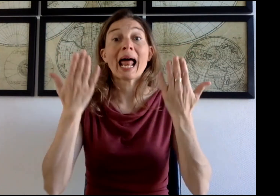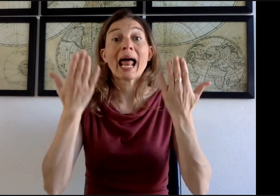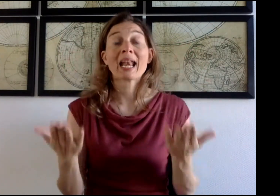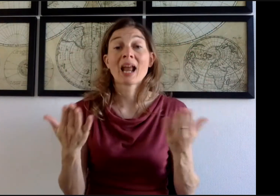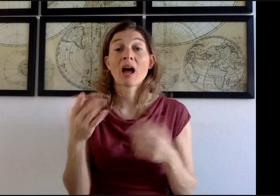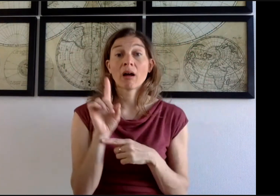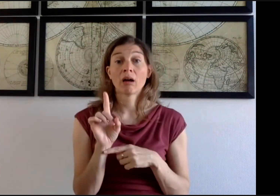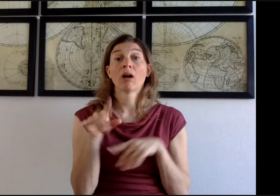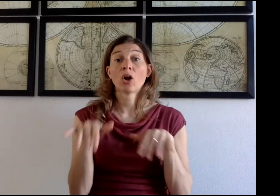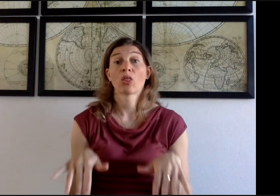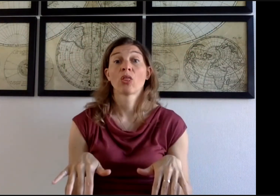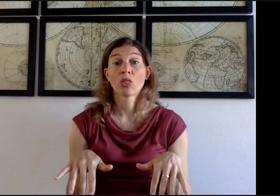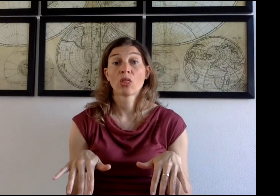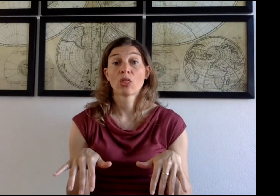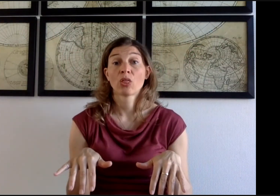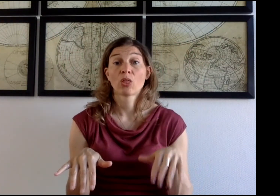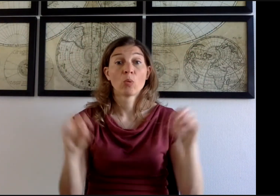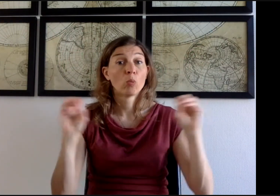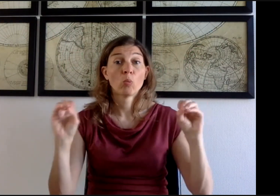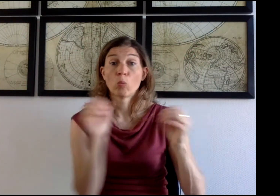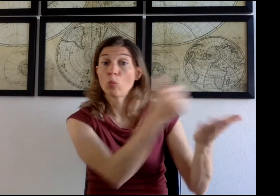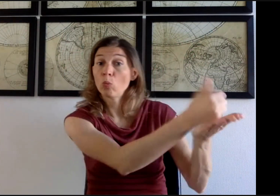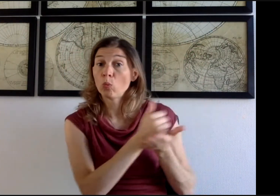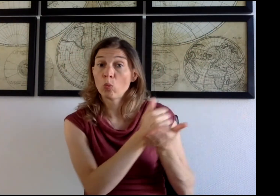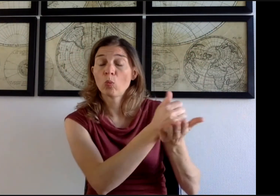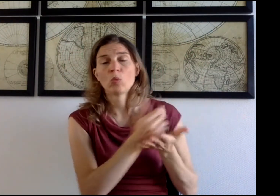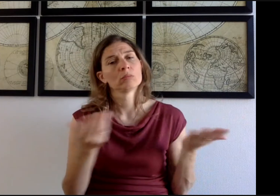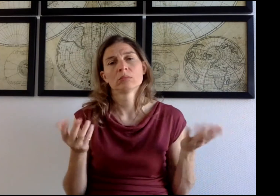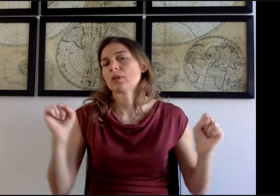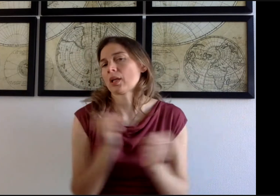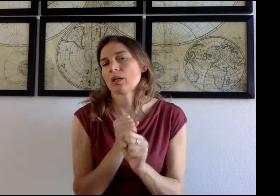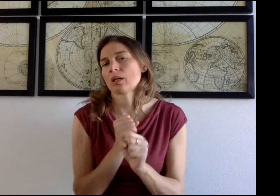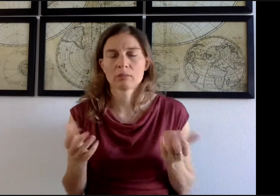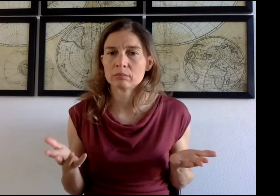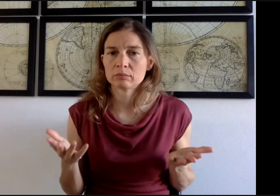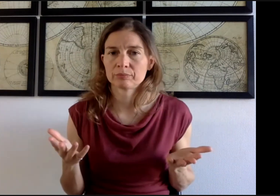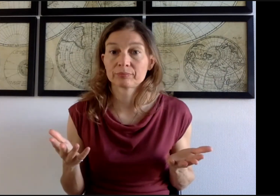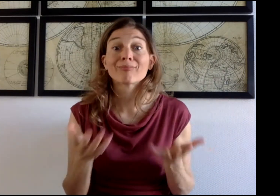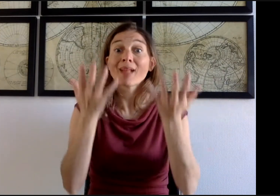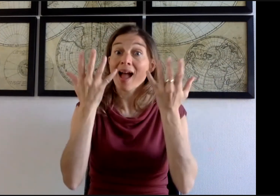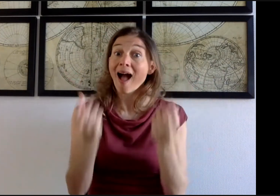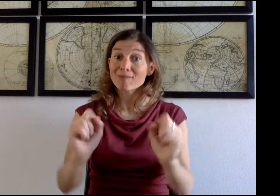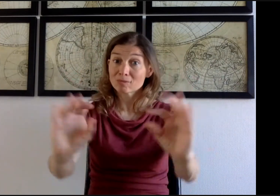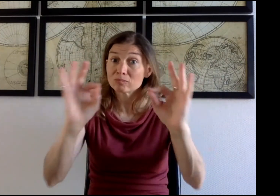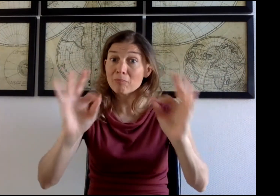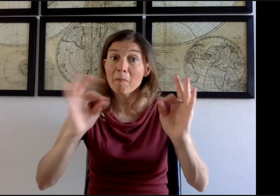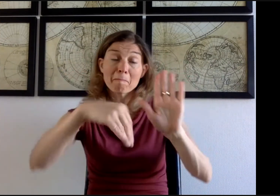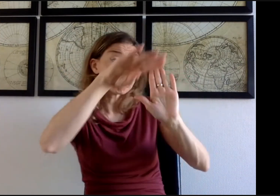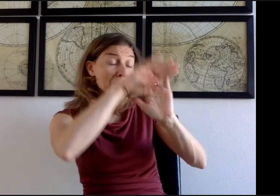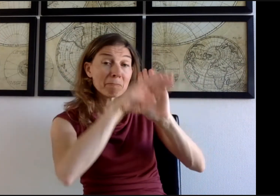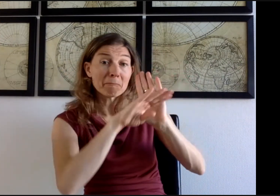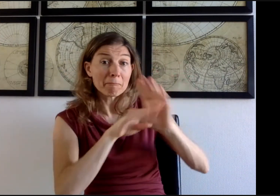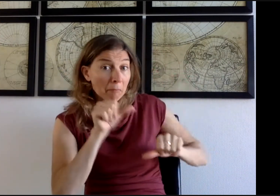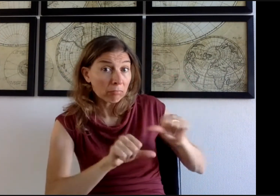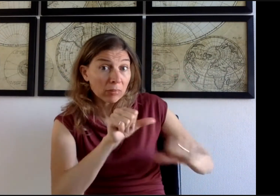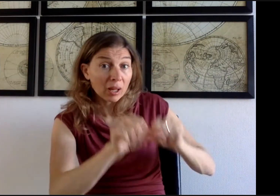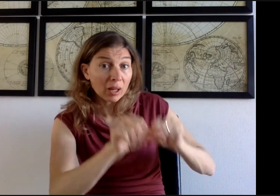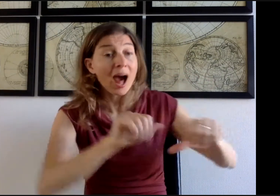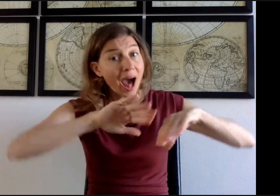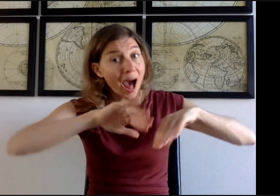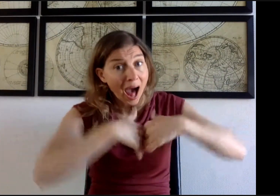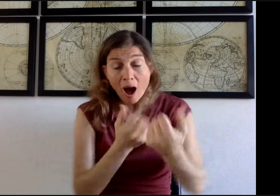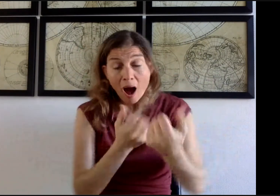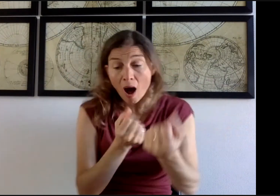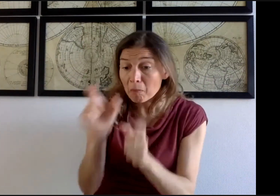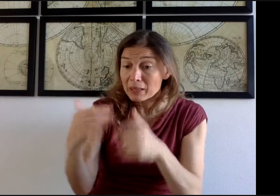No measures have been planned to relieve the economic vulnerability